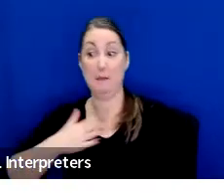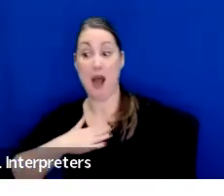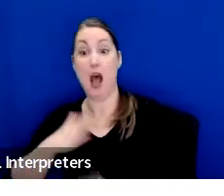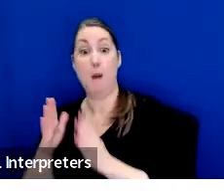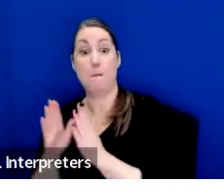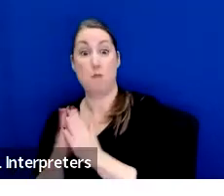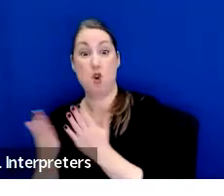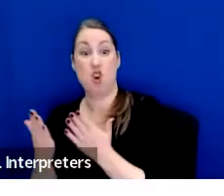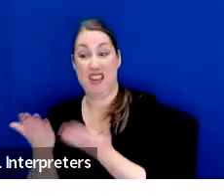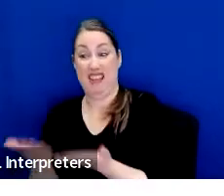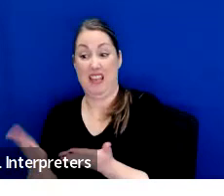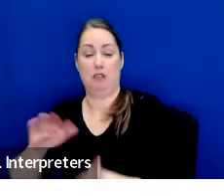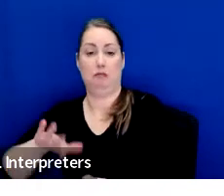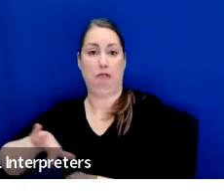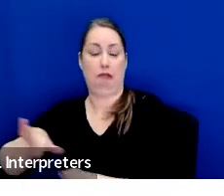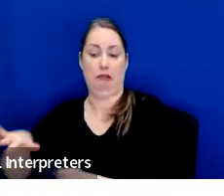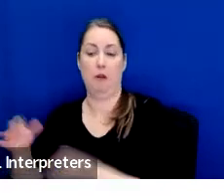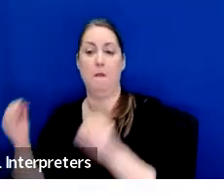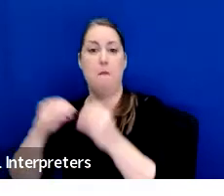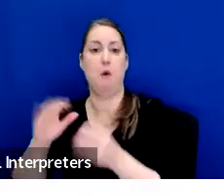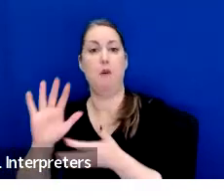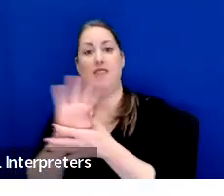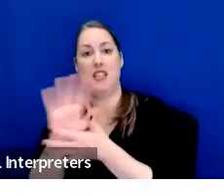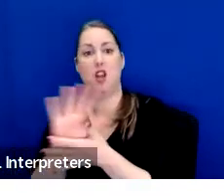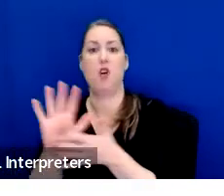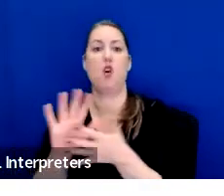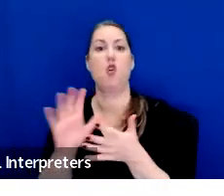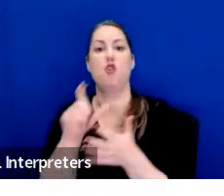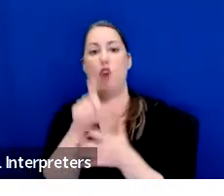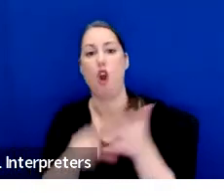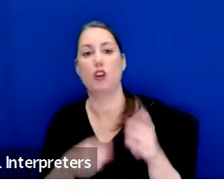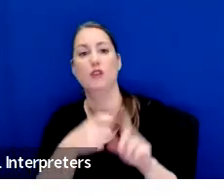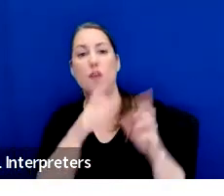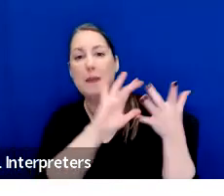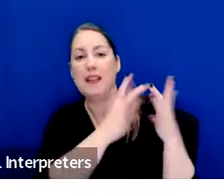And I started to notice that my students were responding really more positively